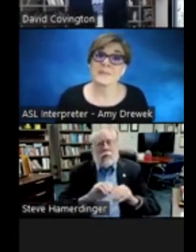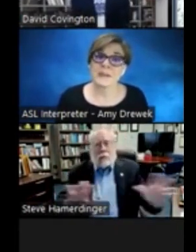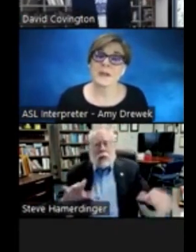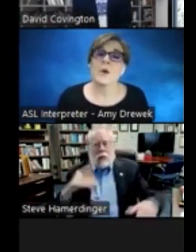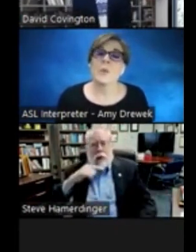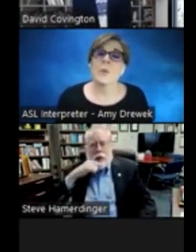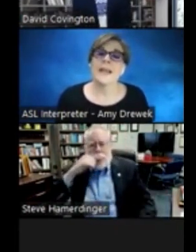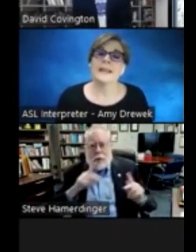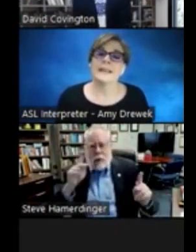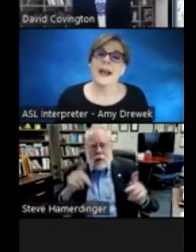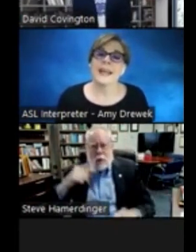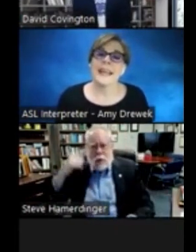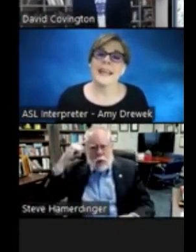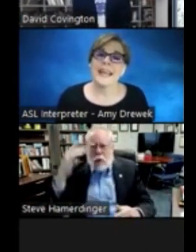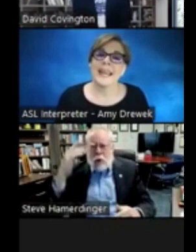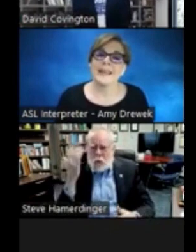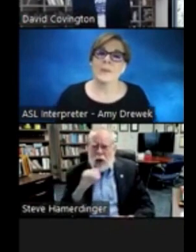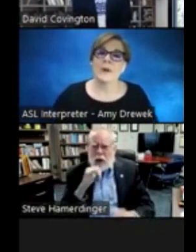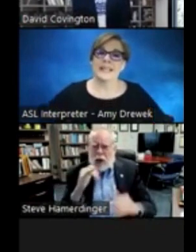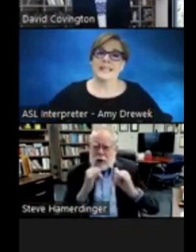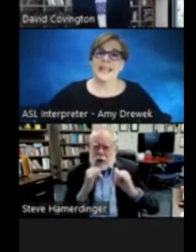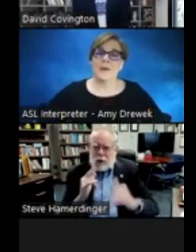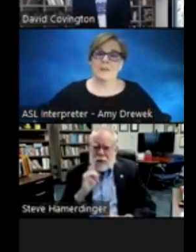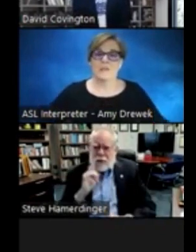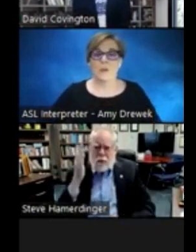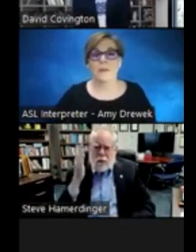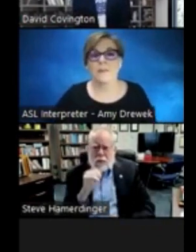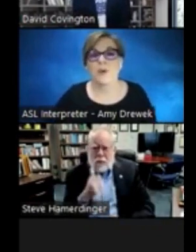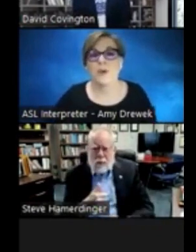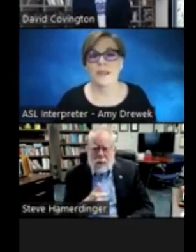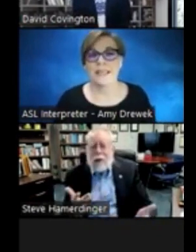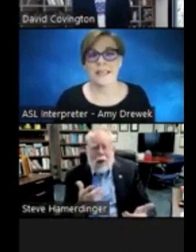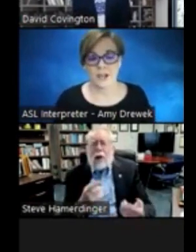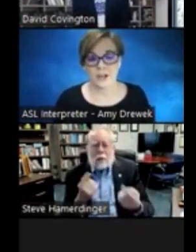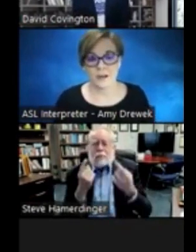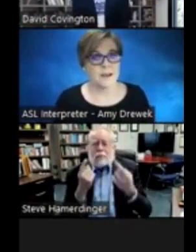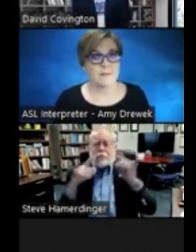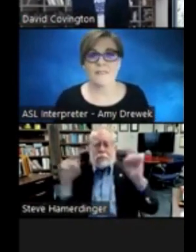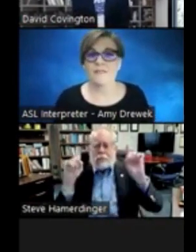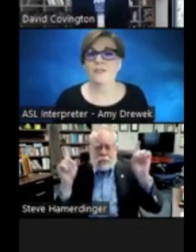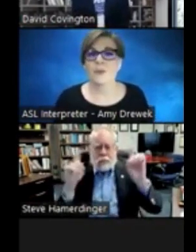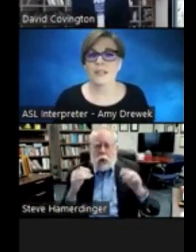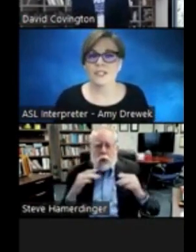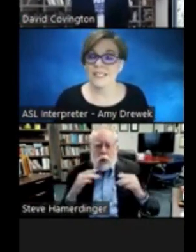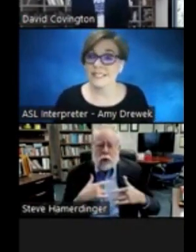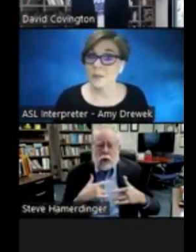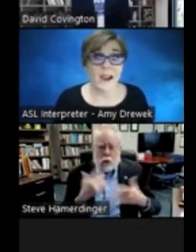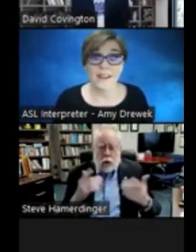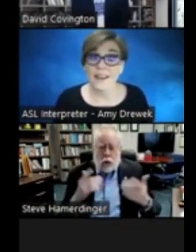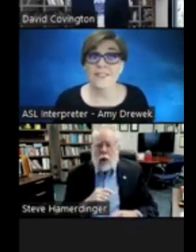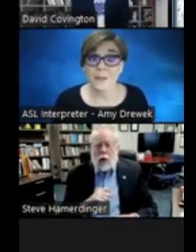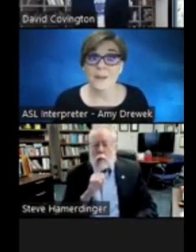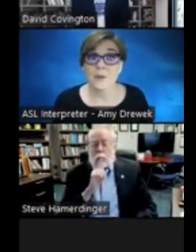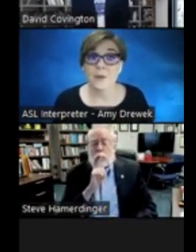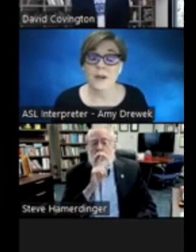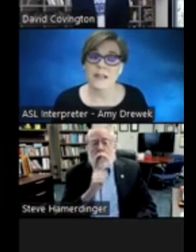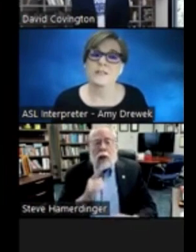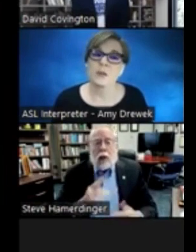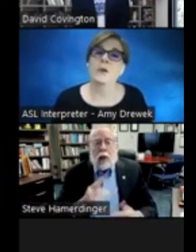WHEN 988 WAS ANNOUNCED FOR PEOPLE WHO CAN HEAR, MY FIRST QUESTION IS WHY NOT PEOPLE WHO ARE DEAF?